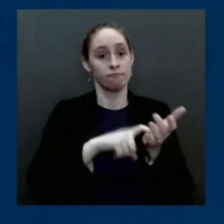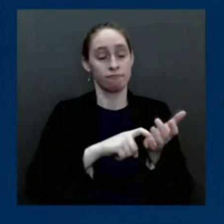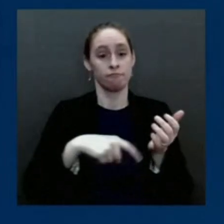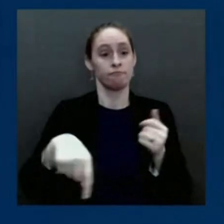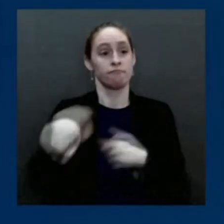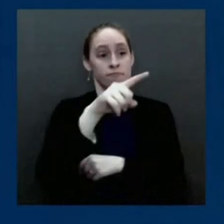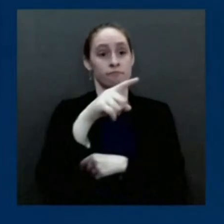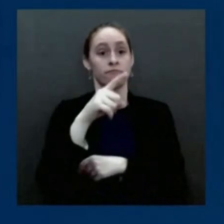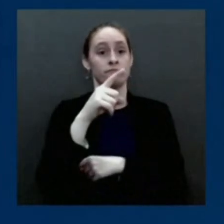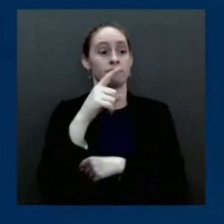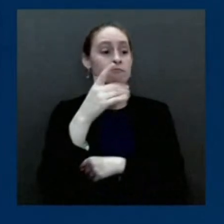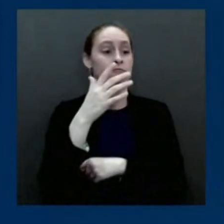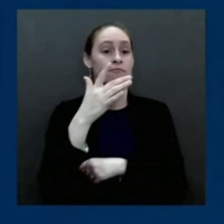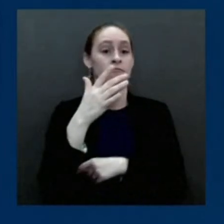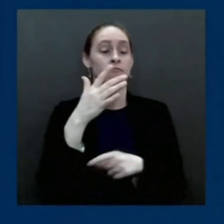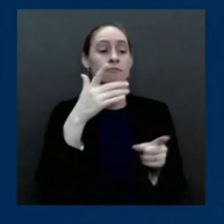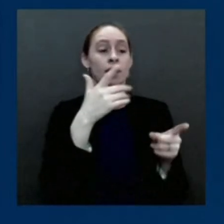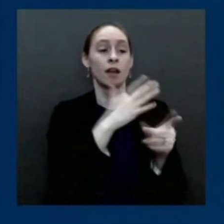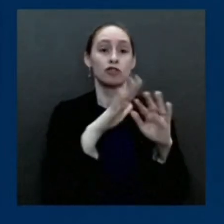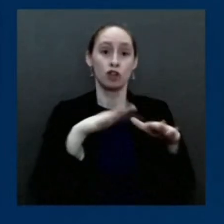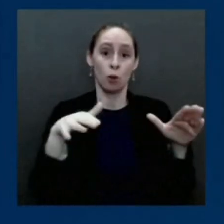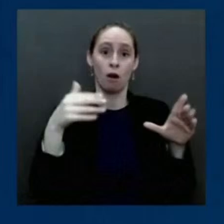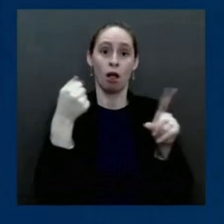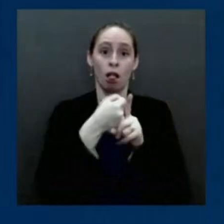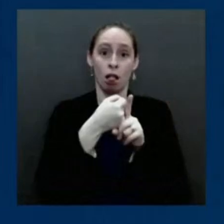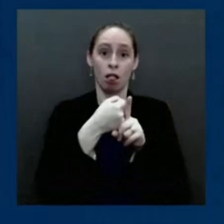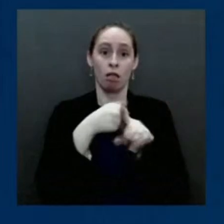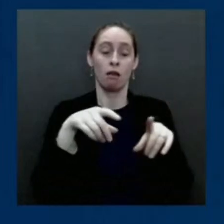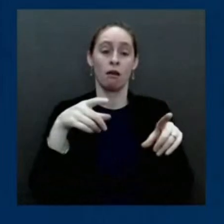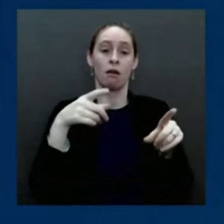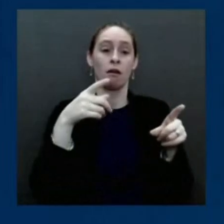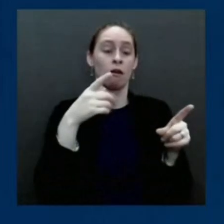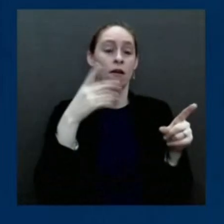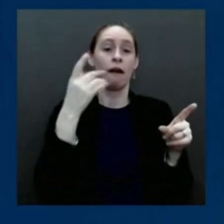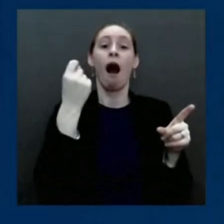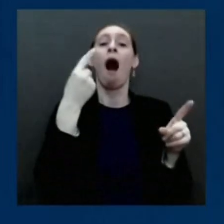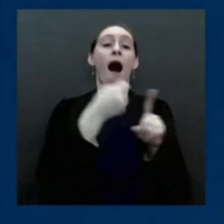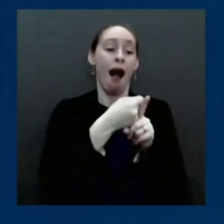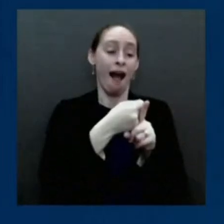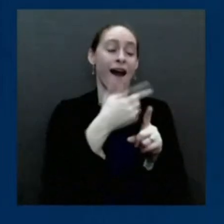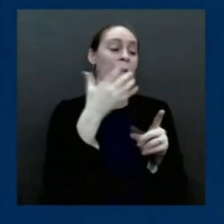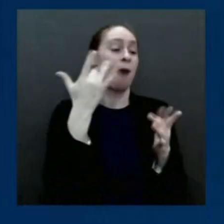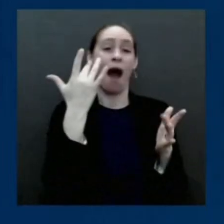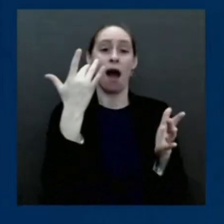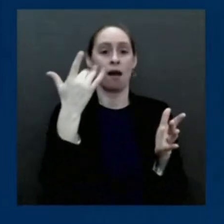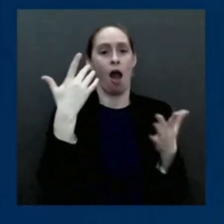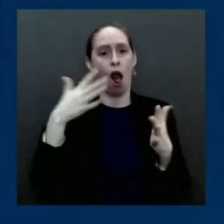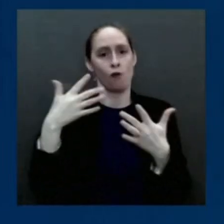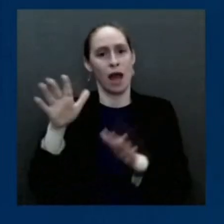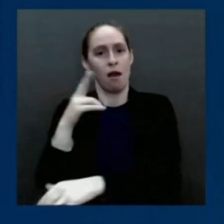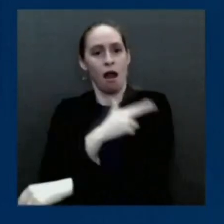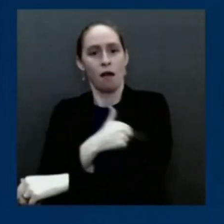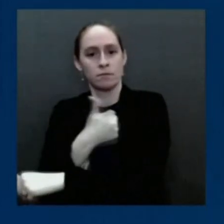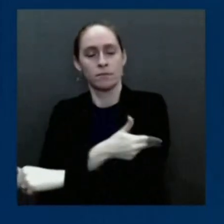COST OF COVID REFLECTING THE HIGH DEGREE OF INFECTION AMONG